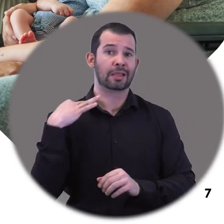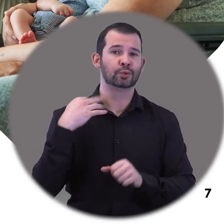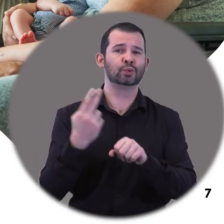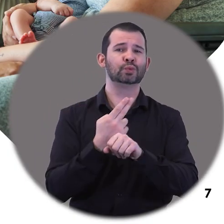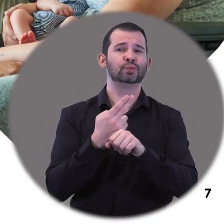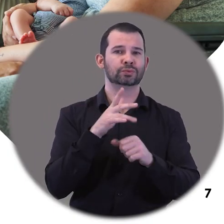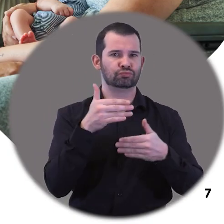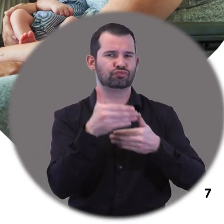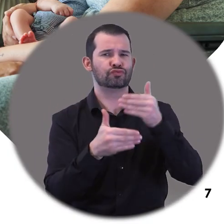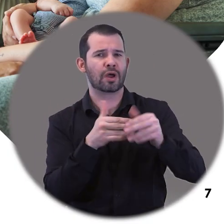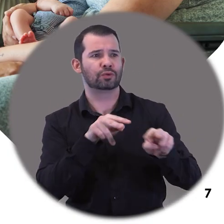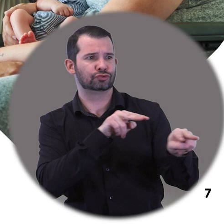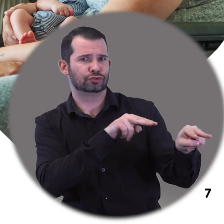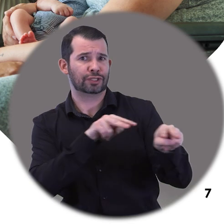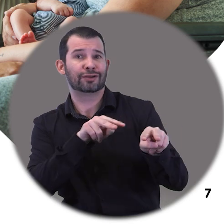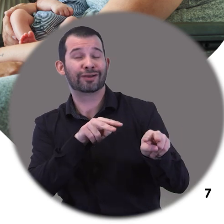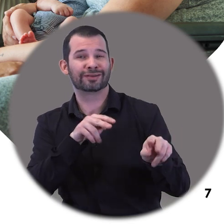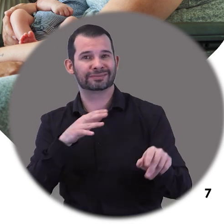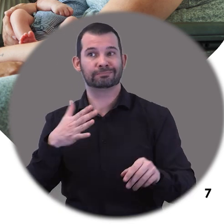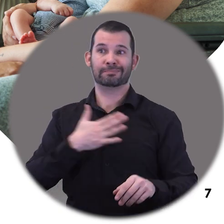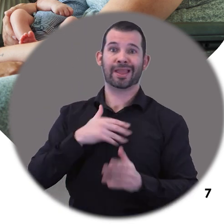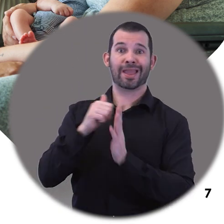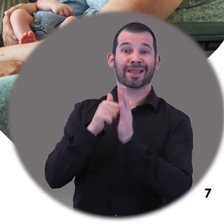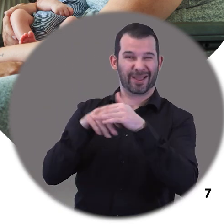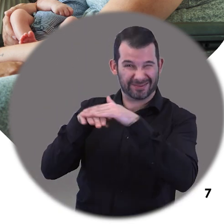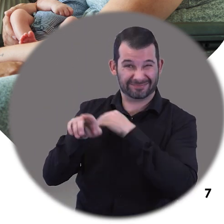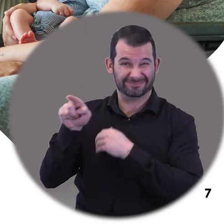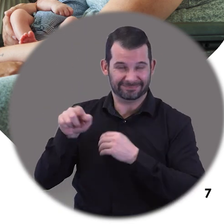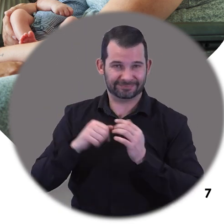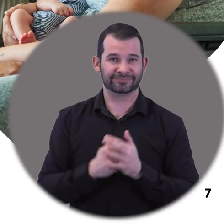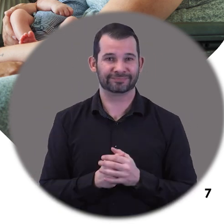using the Progress Tracker in My Account.